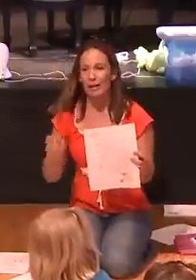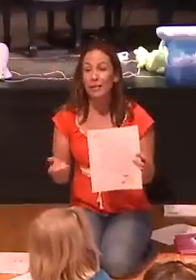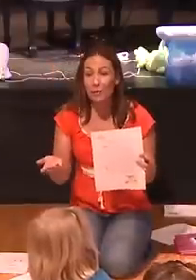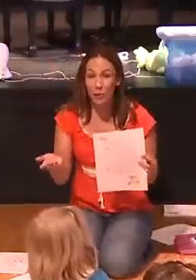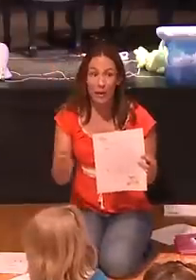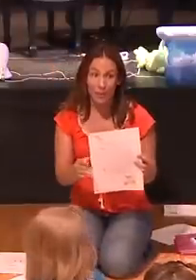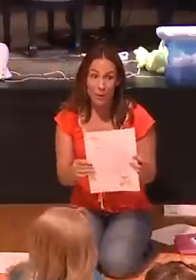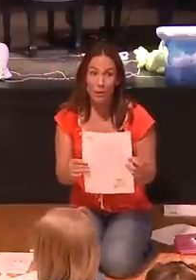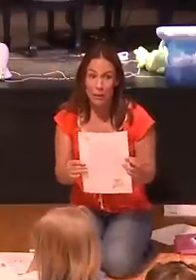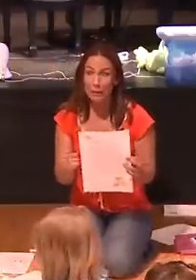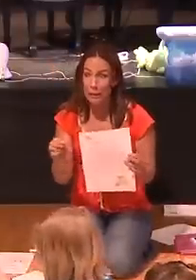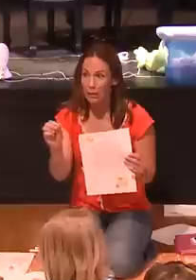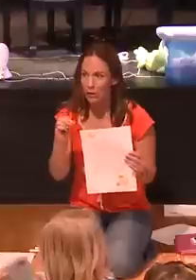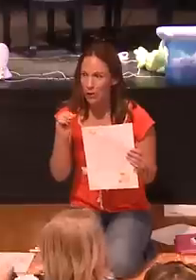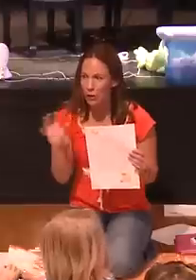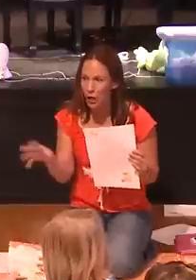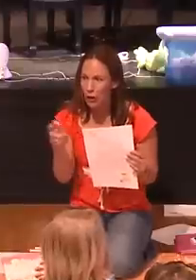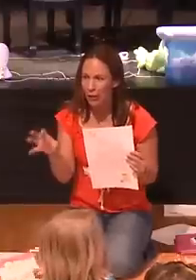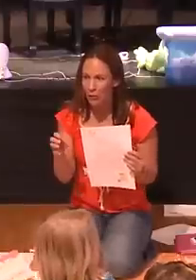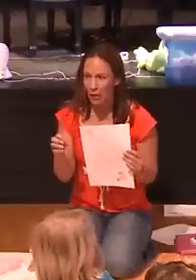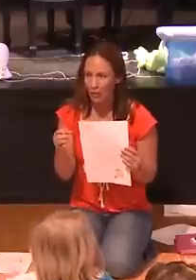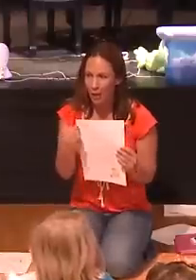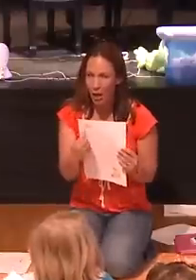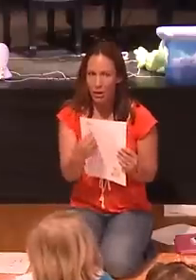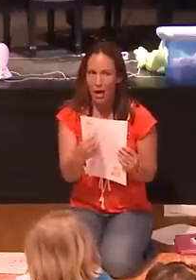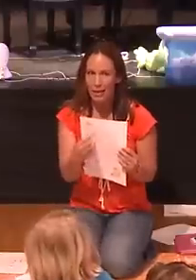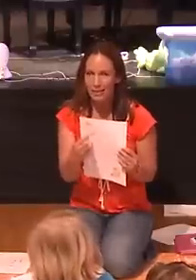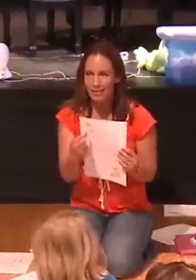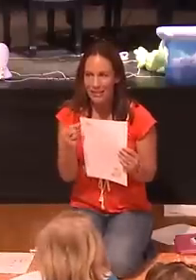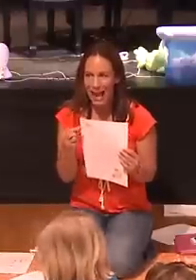And it is fun, especially when they're little and they're starting to -- it's like, oh my gosh.